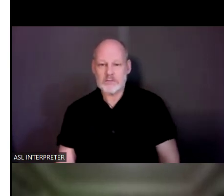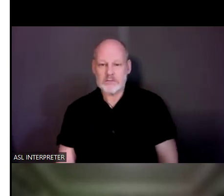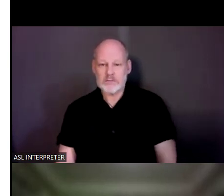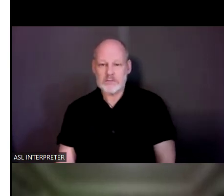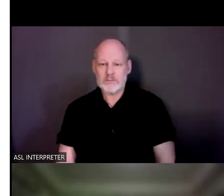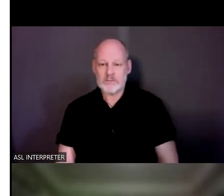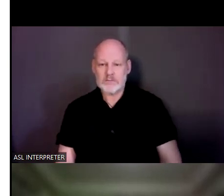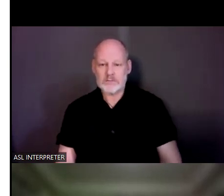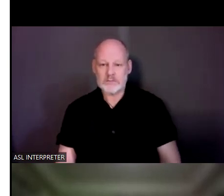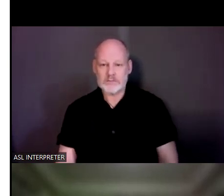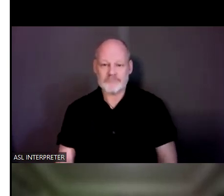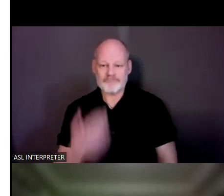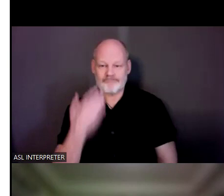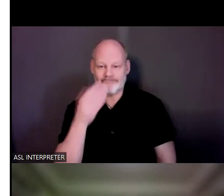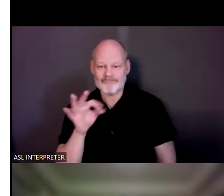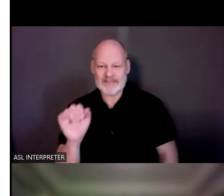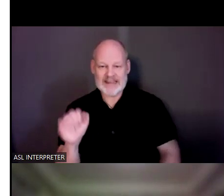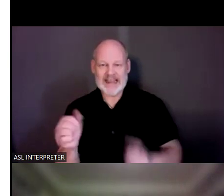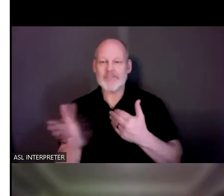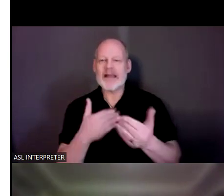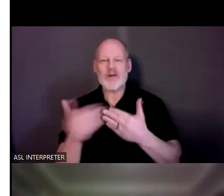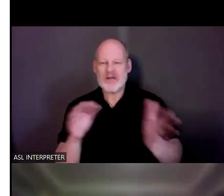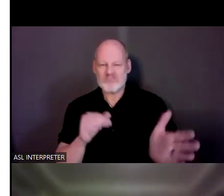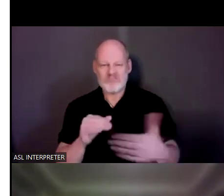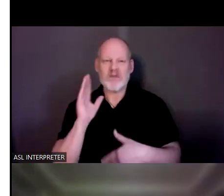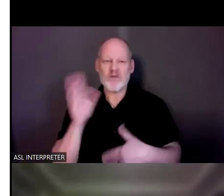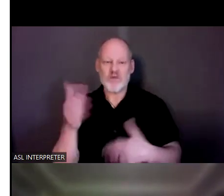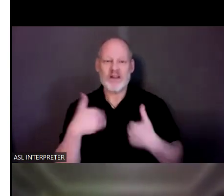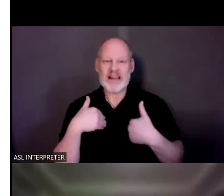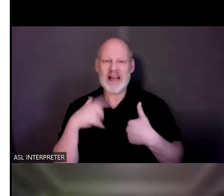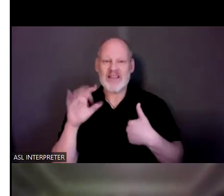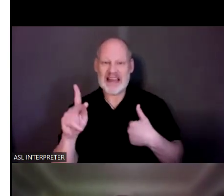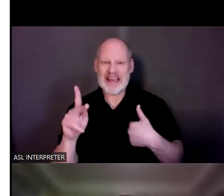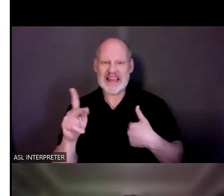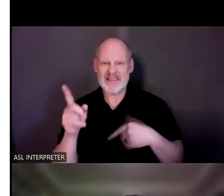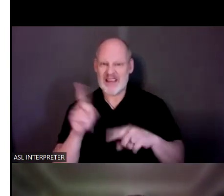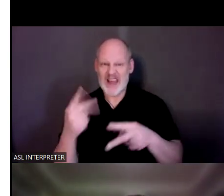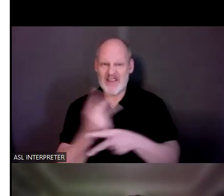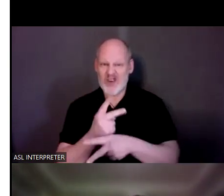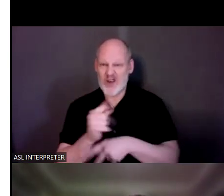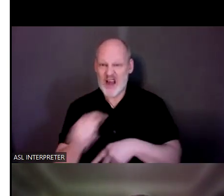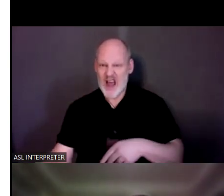if I can though anyway there will be a link if I can't figure it out in the next couple of minutes